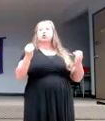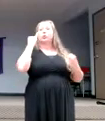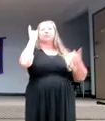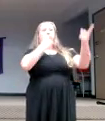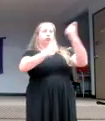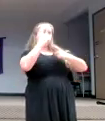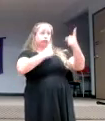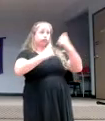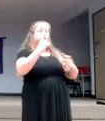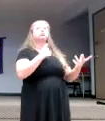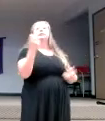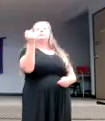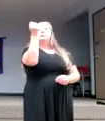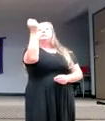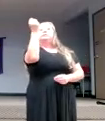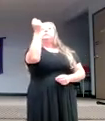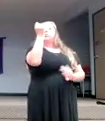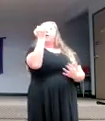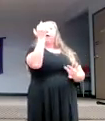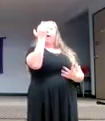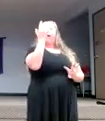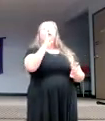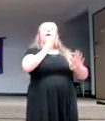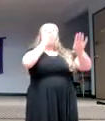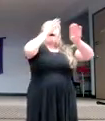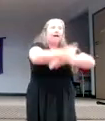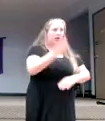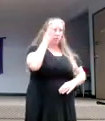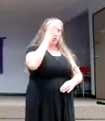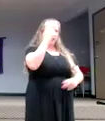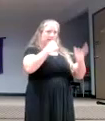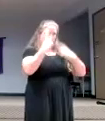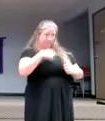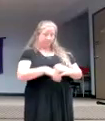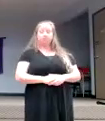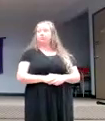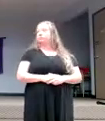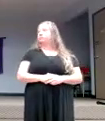have questions, just hold tight and you can ask any of us after the presentation.